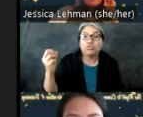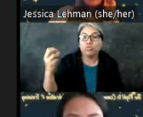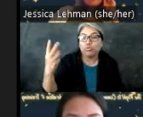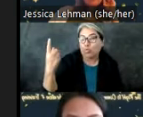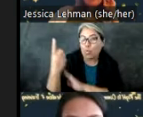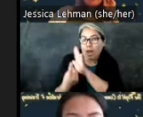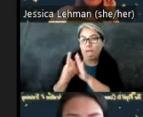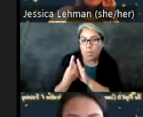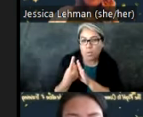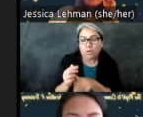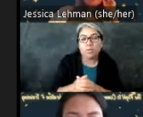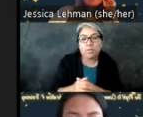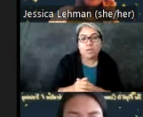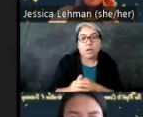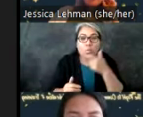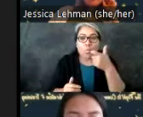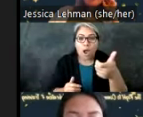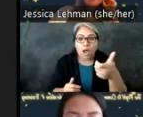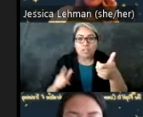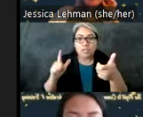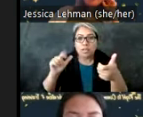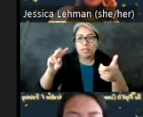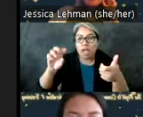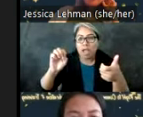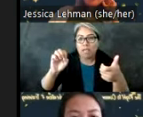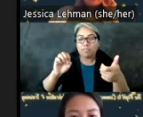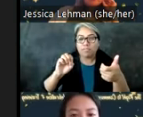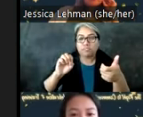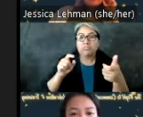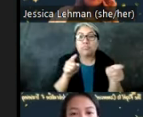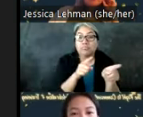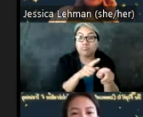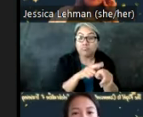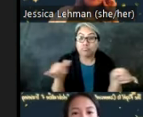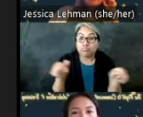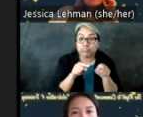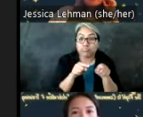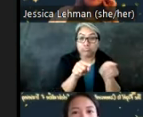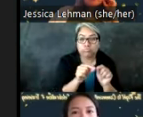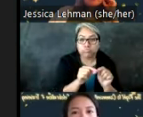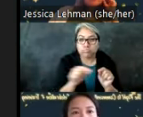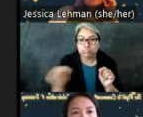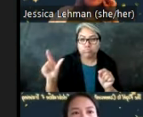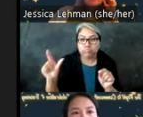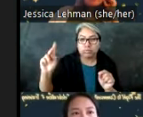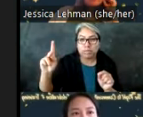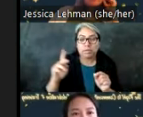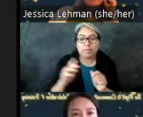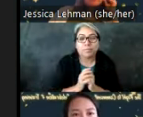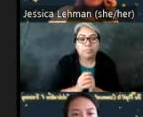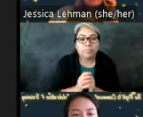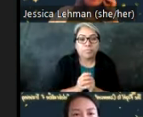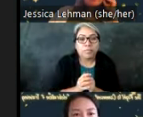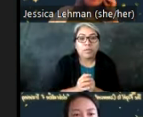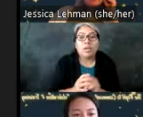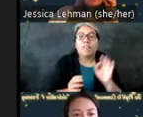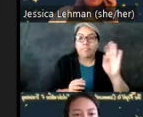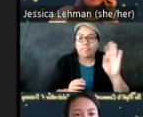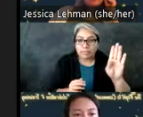of 7th and mission. And it is going to be from 11:00 a.m.